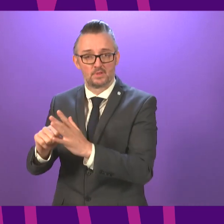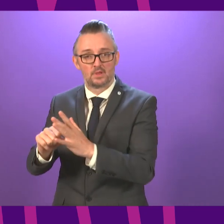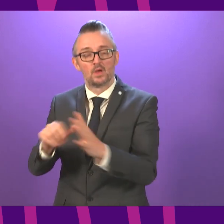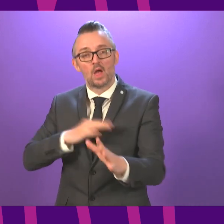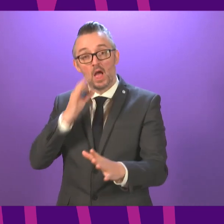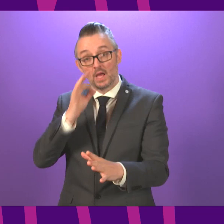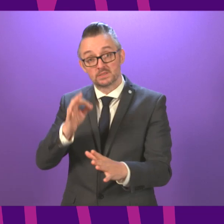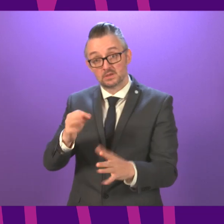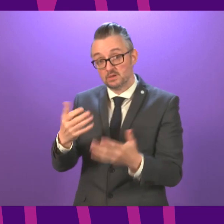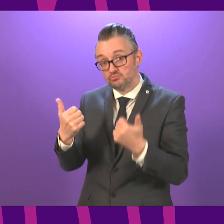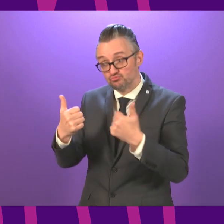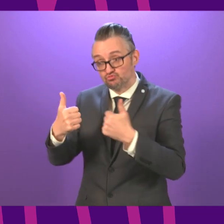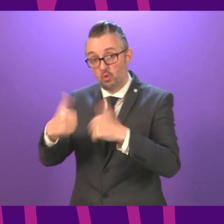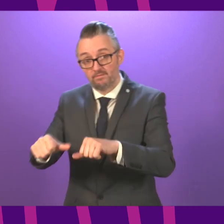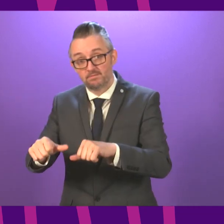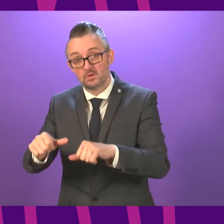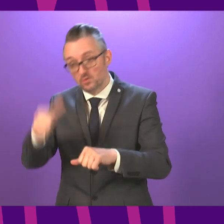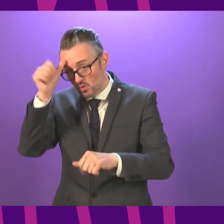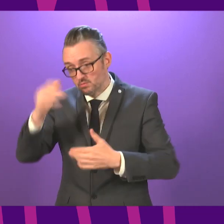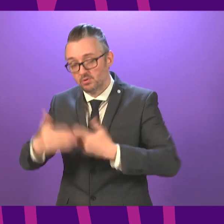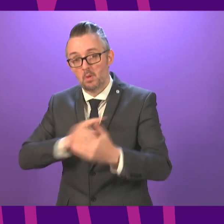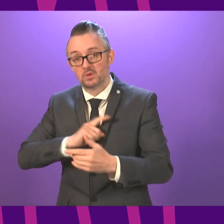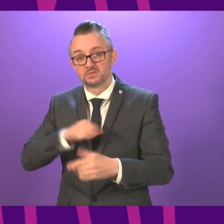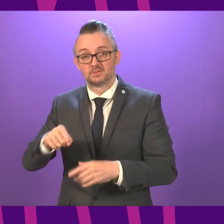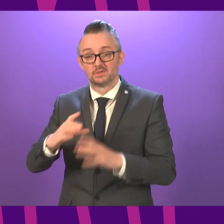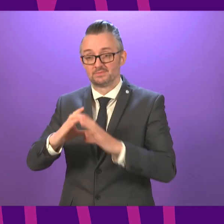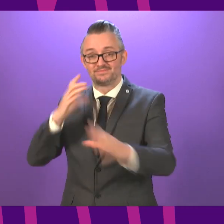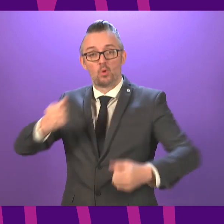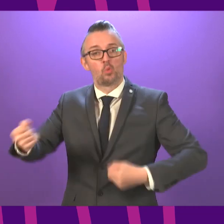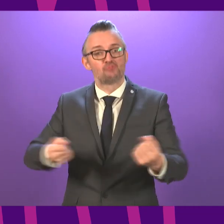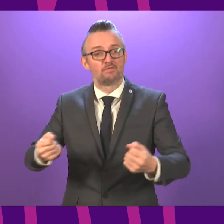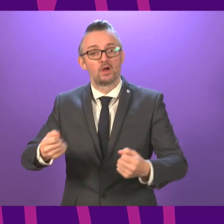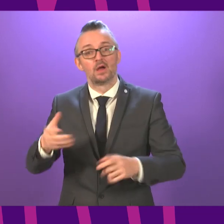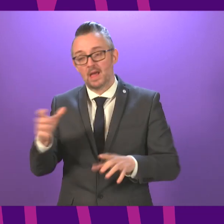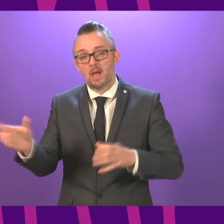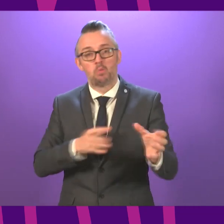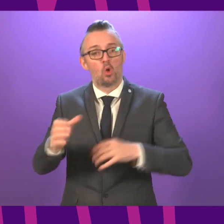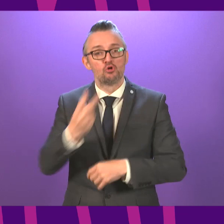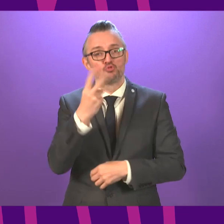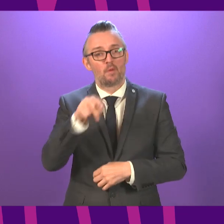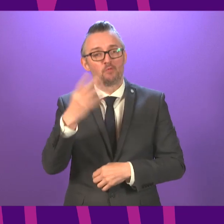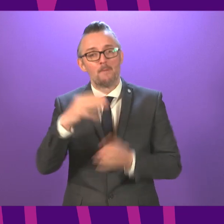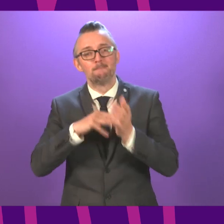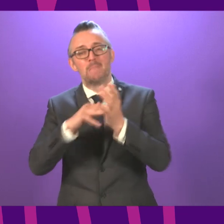the critical importance of the logistics sector, which employs 2.54 million people in the UK, and on which we all depend for goods and services, are we any nearer to a resolution?